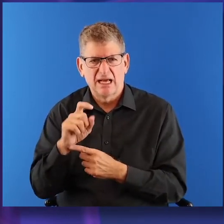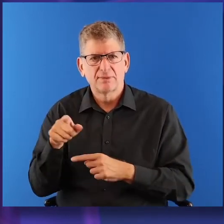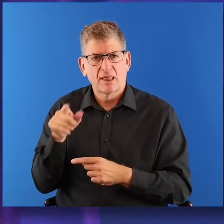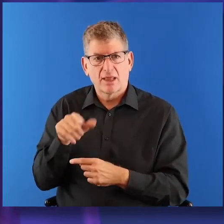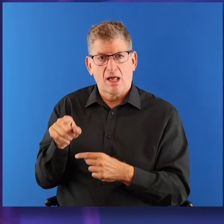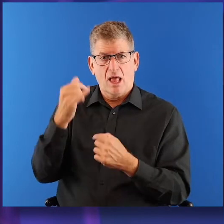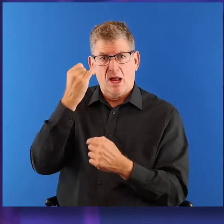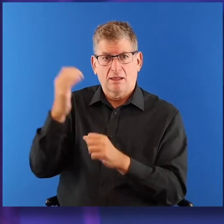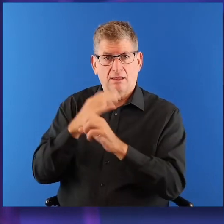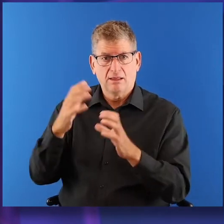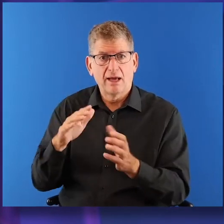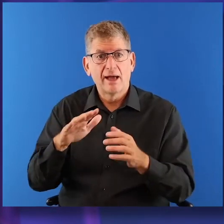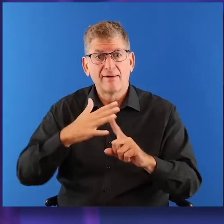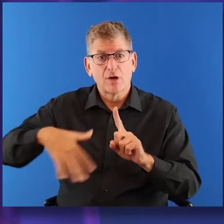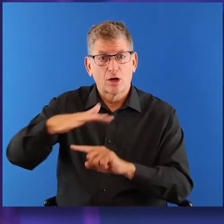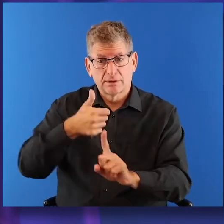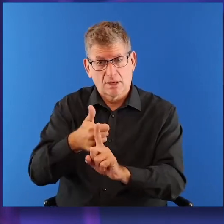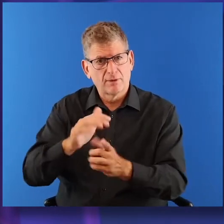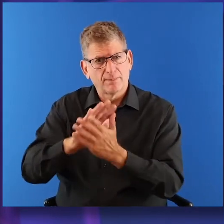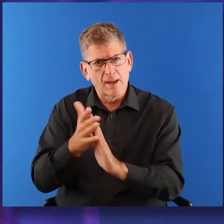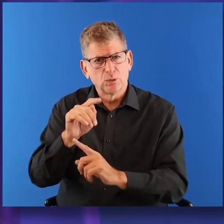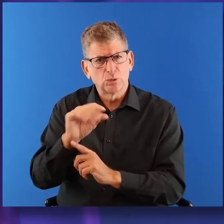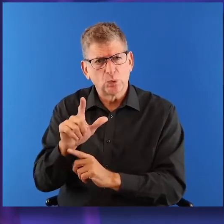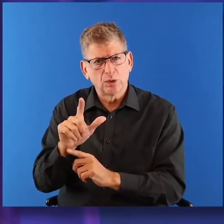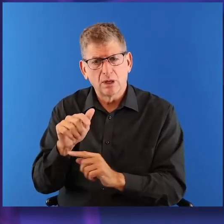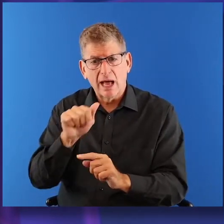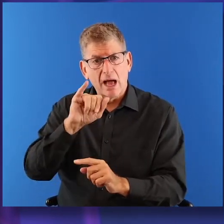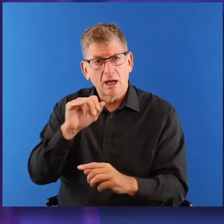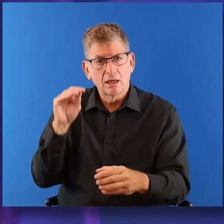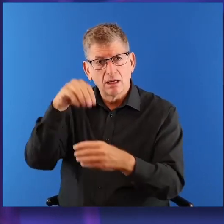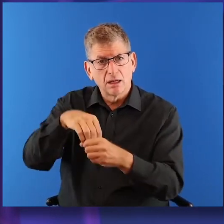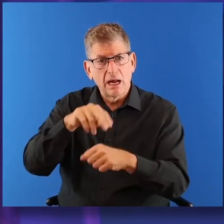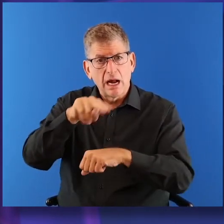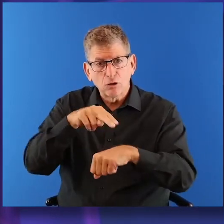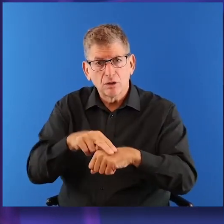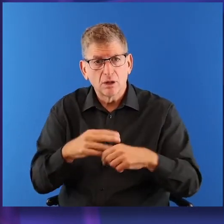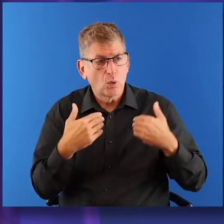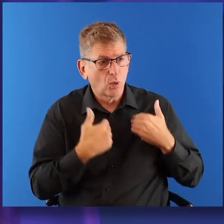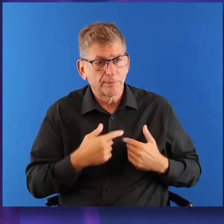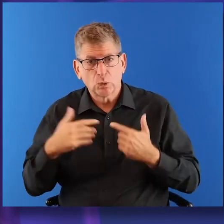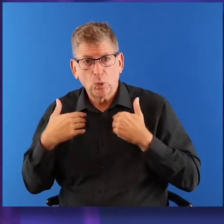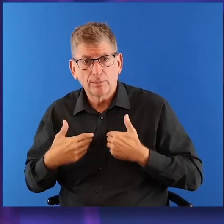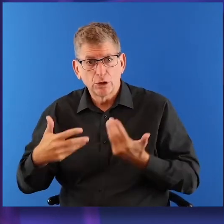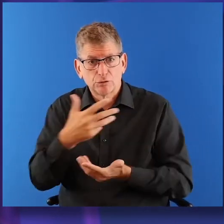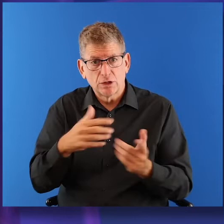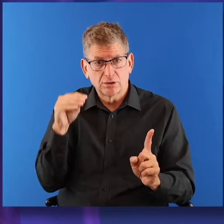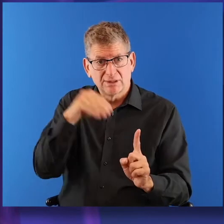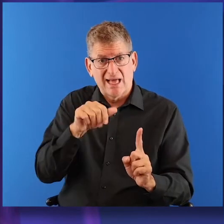AI in the natural human-to-human interaction between the patient and the physician is restored.